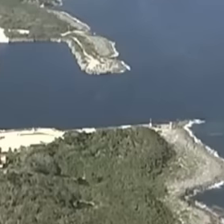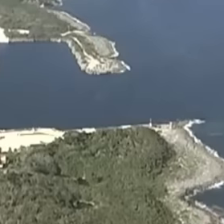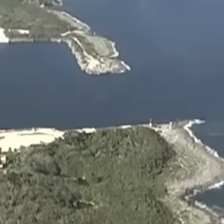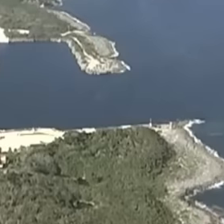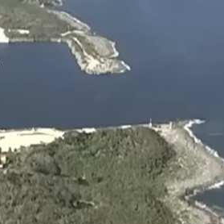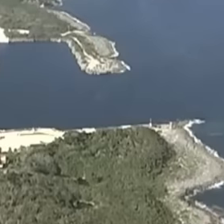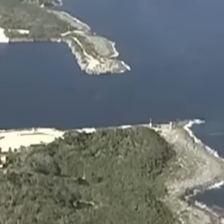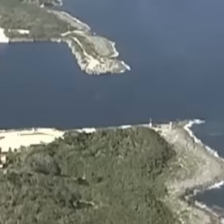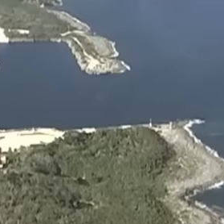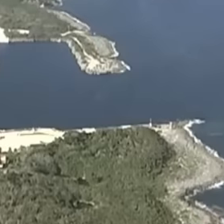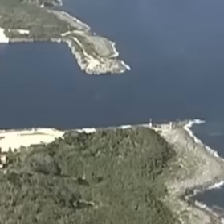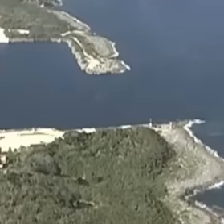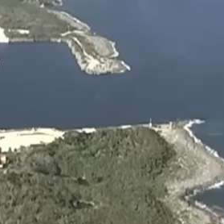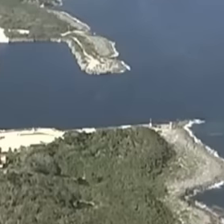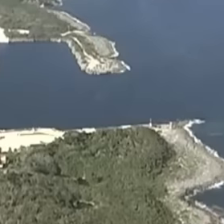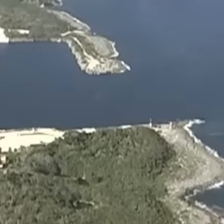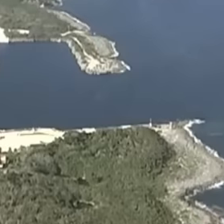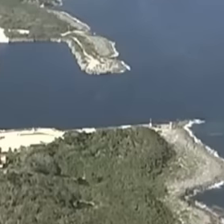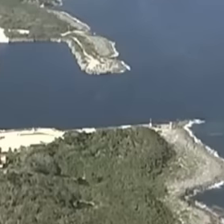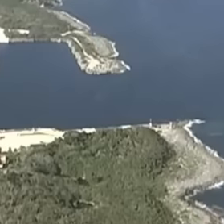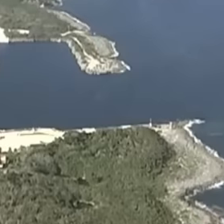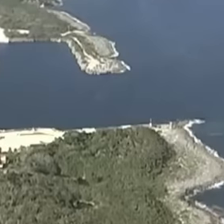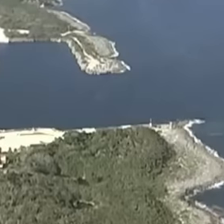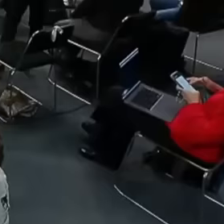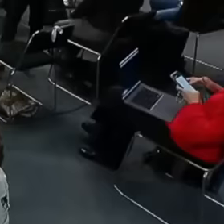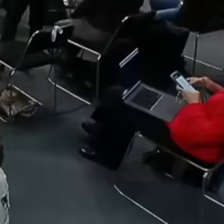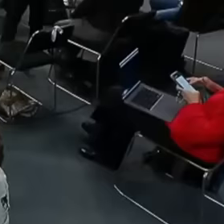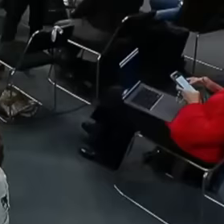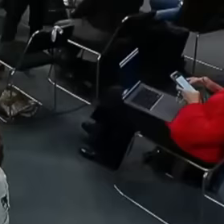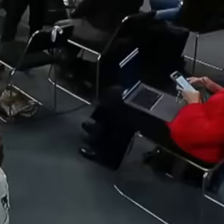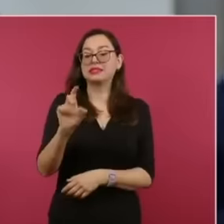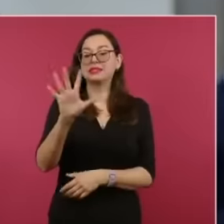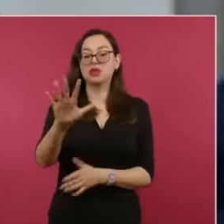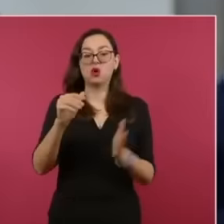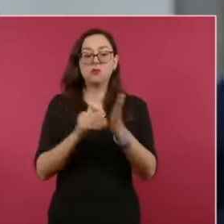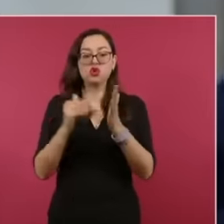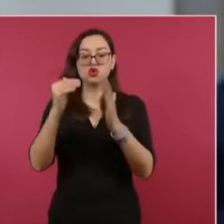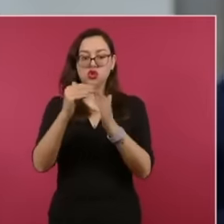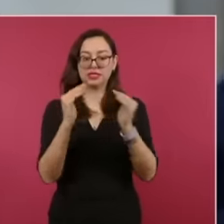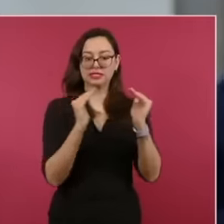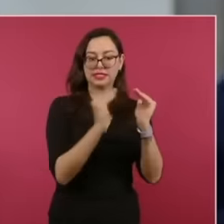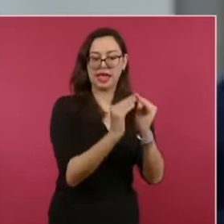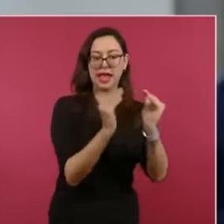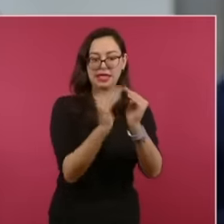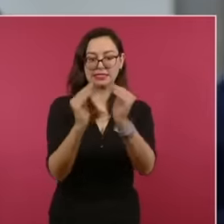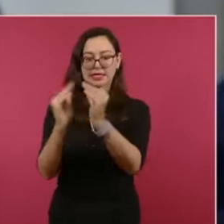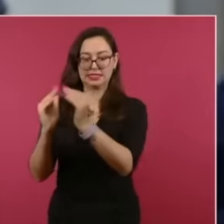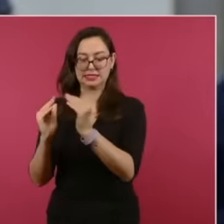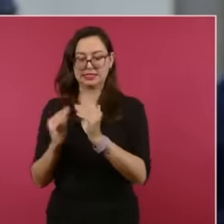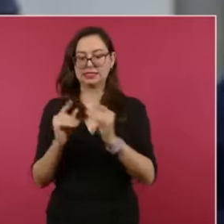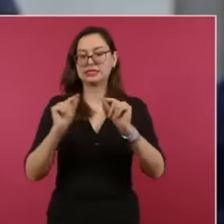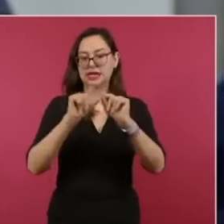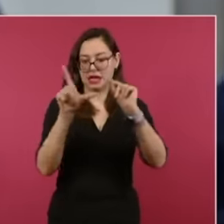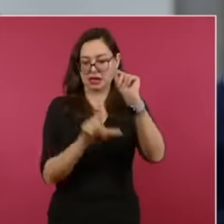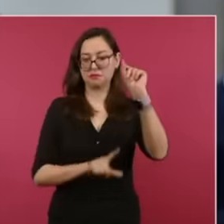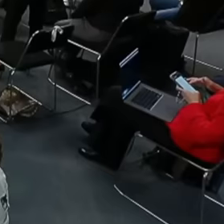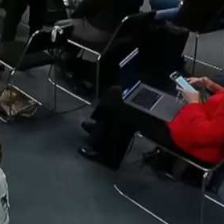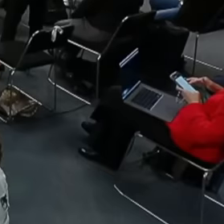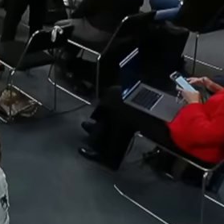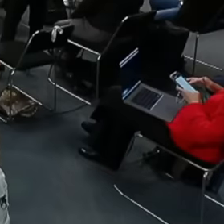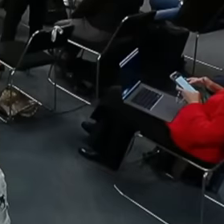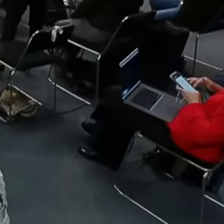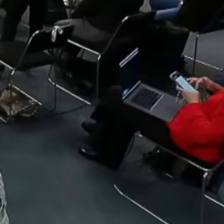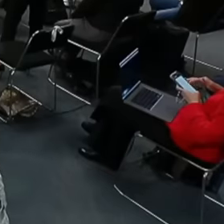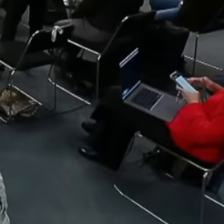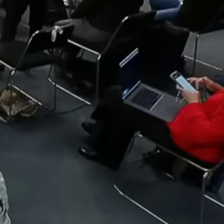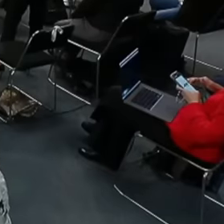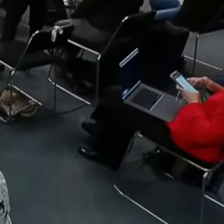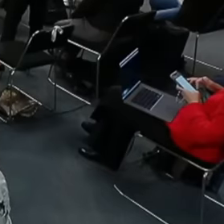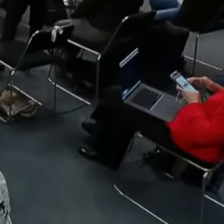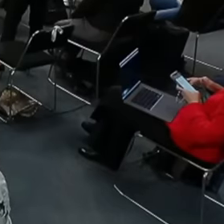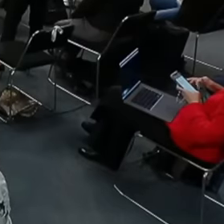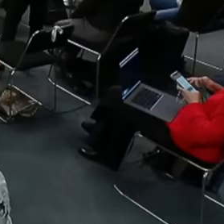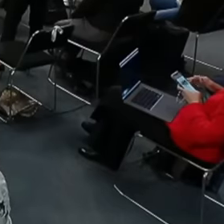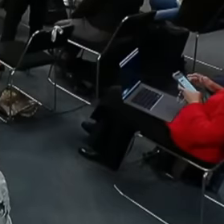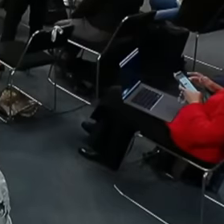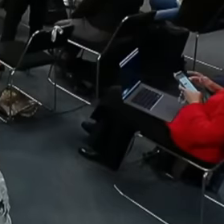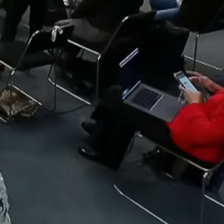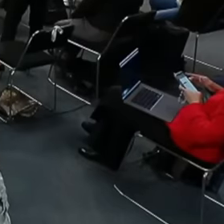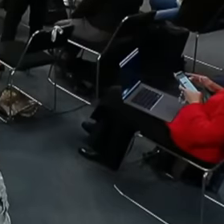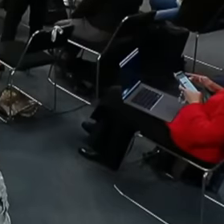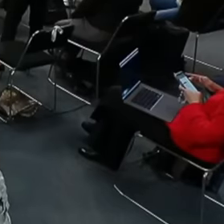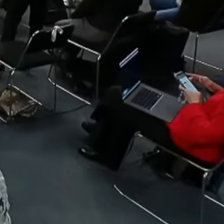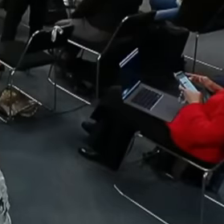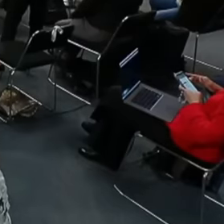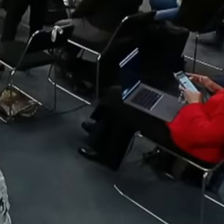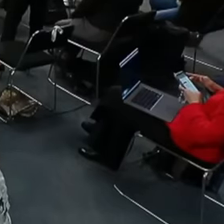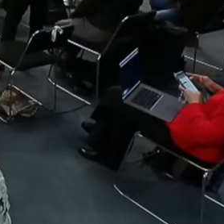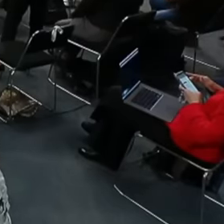Paradise is